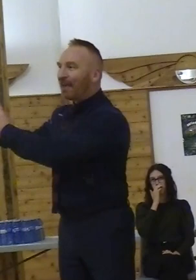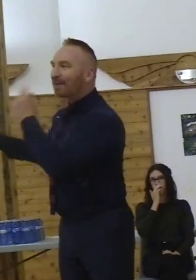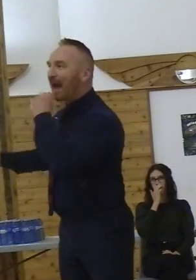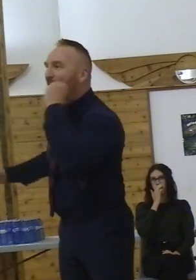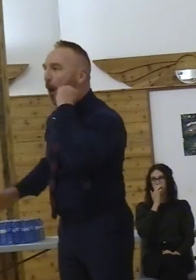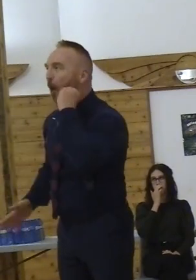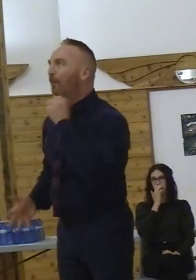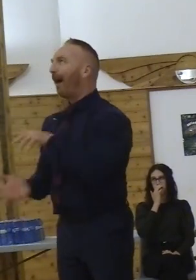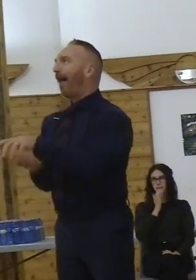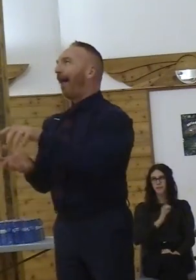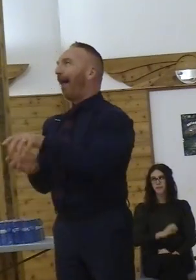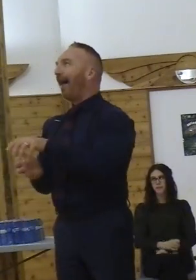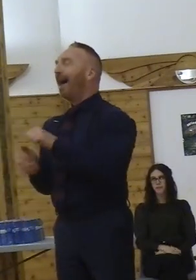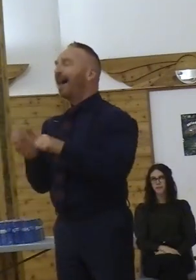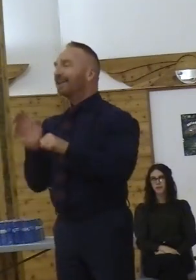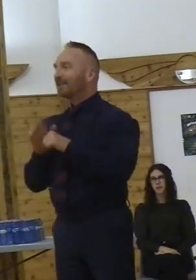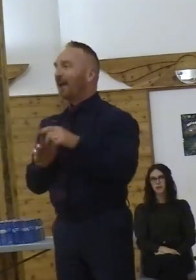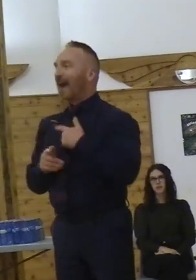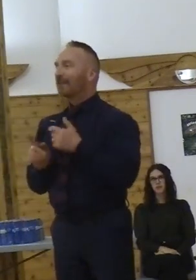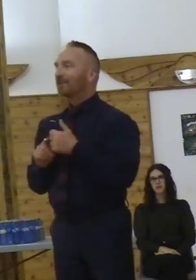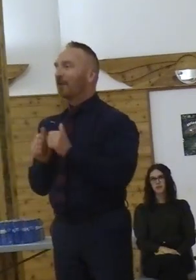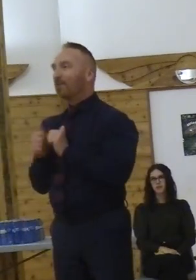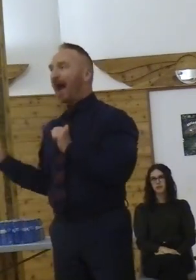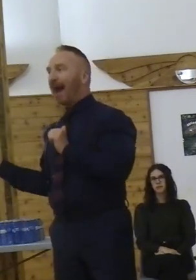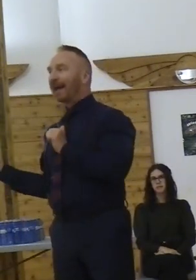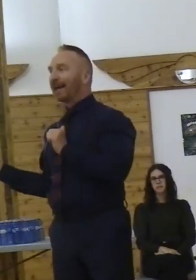Thank goodness I didn't get that far from here.